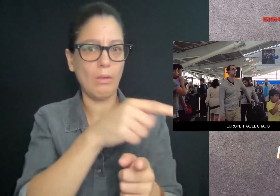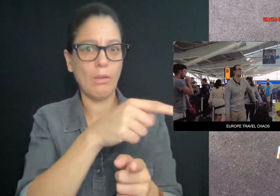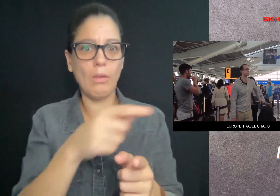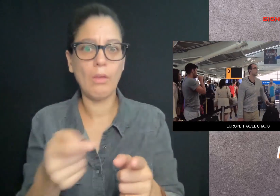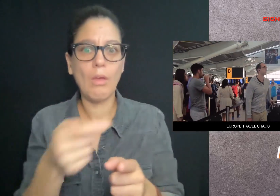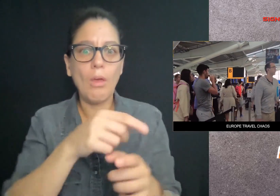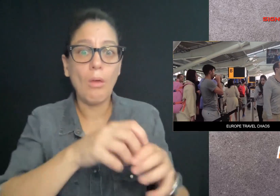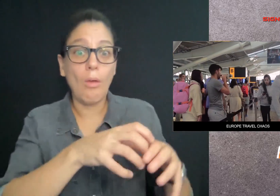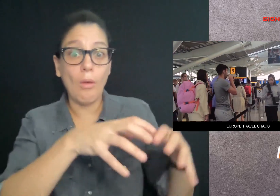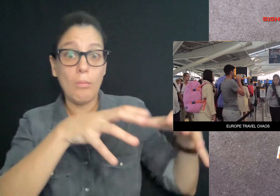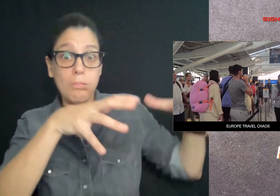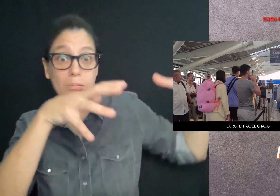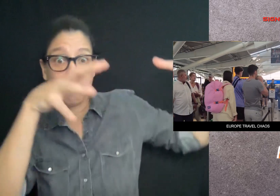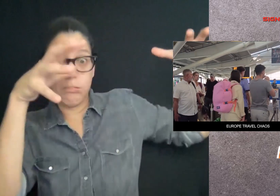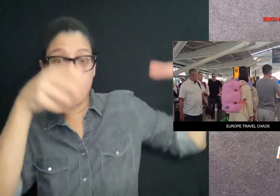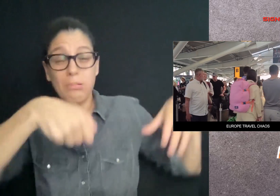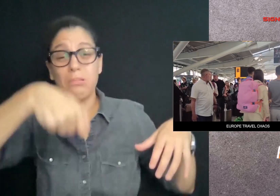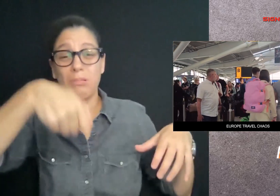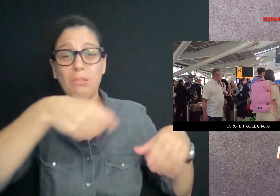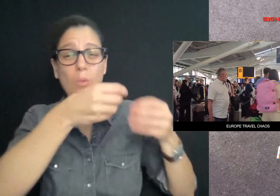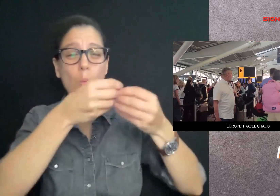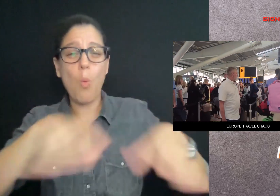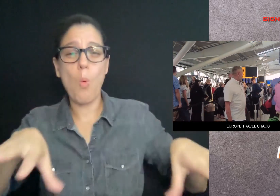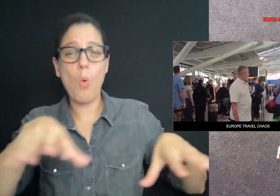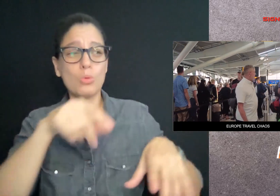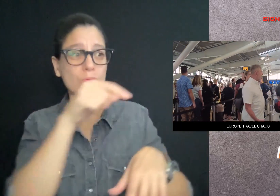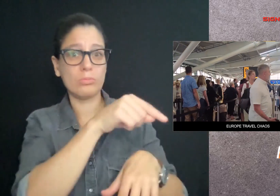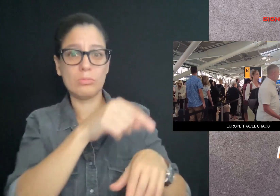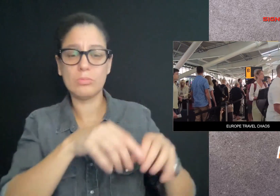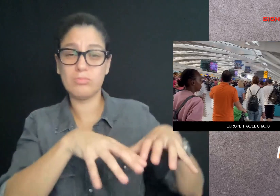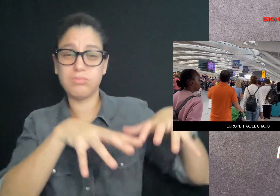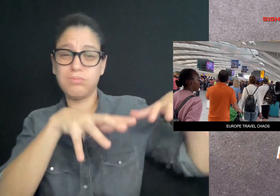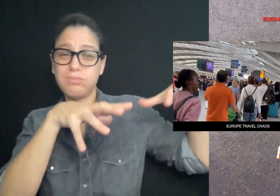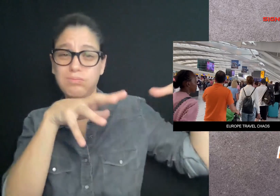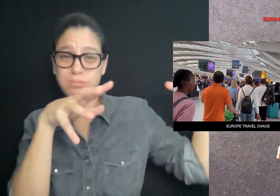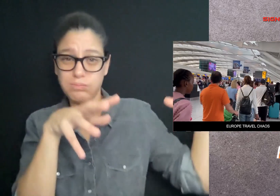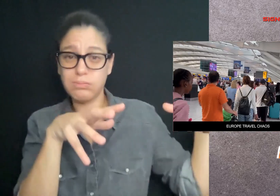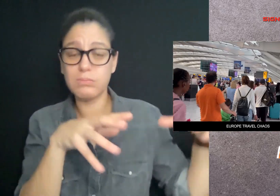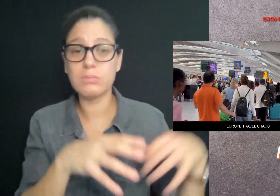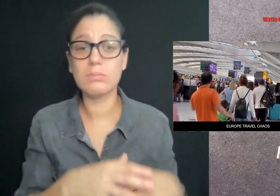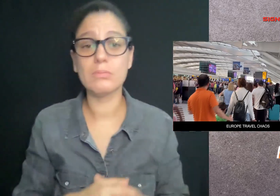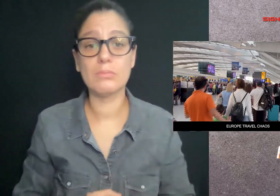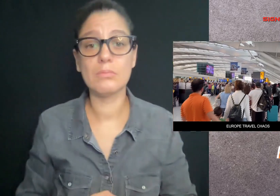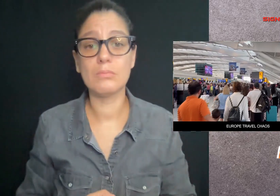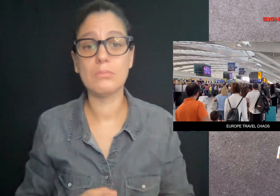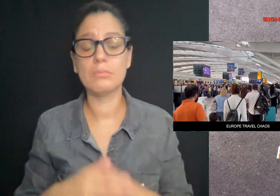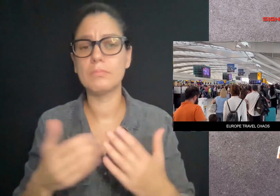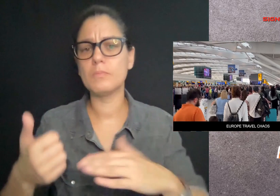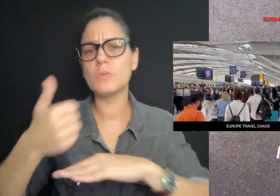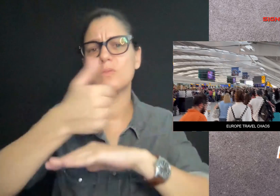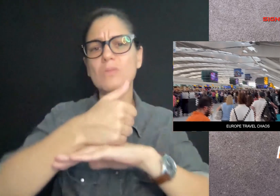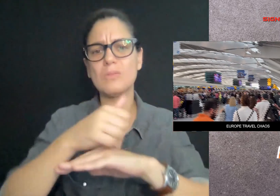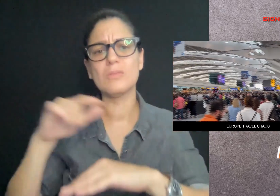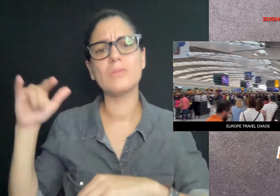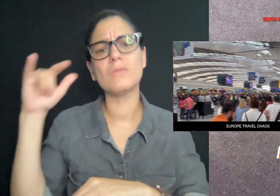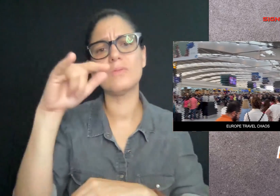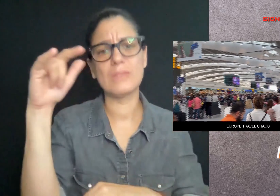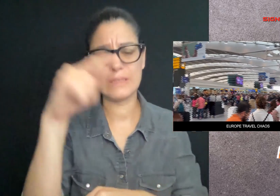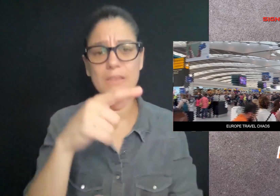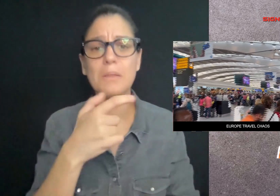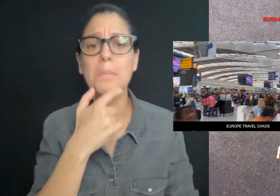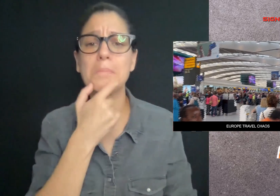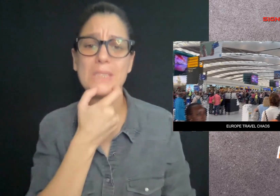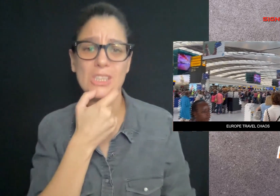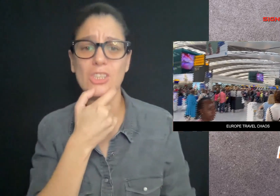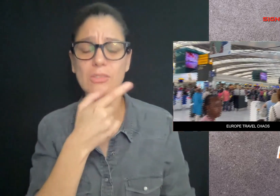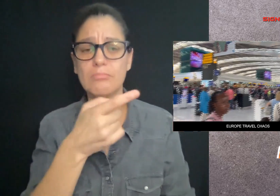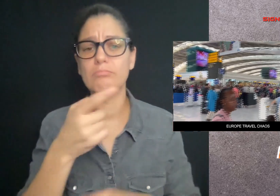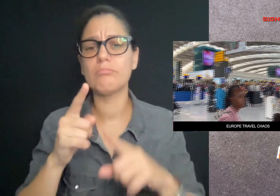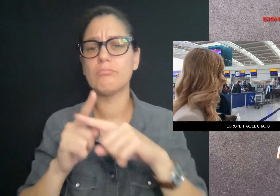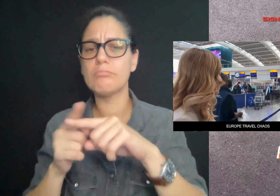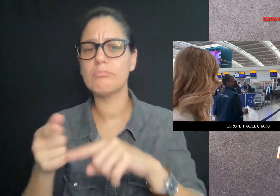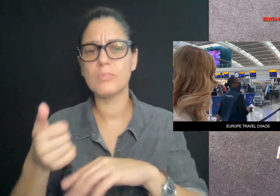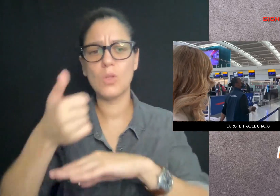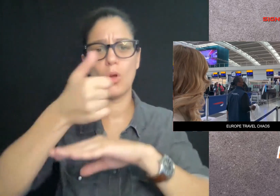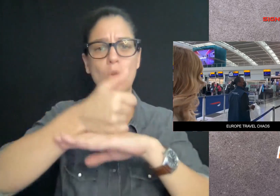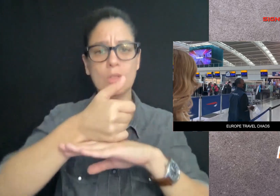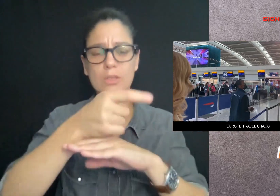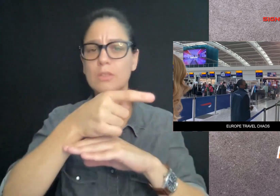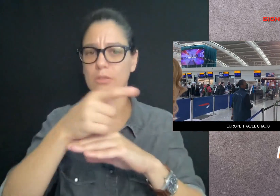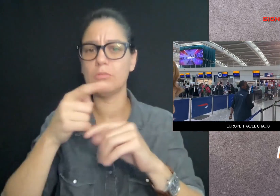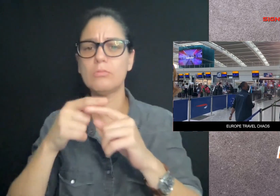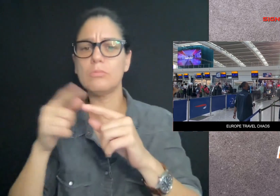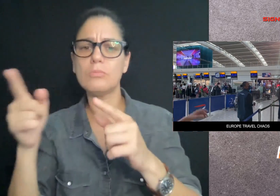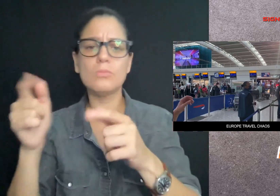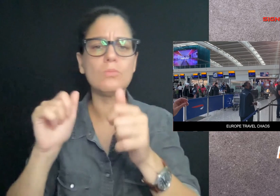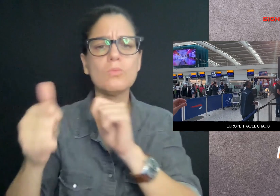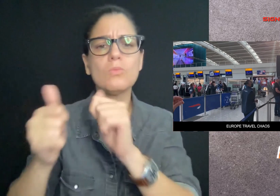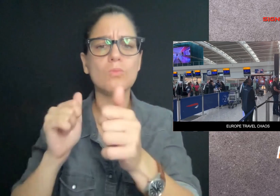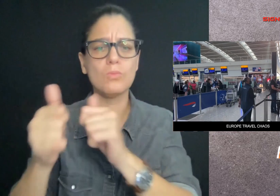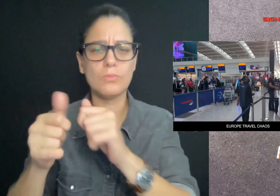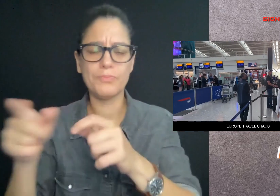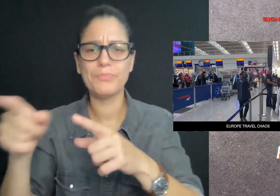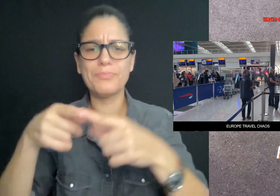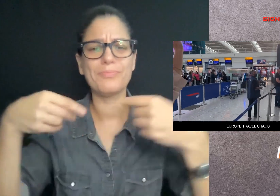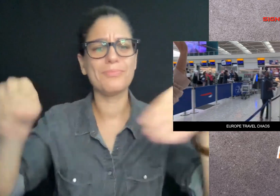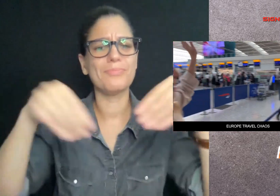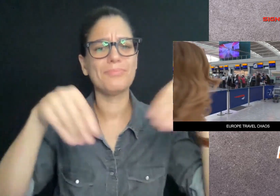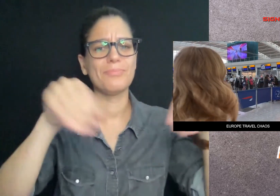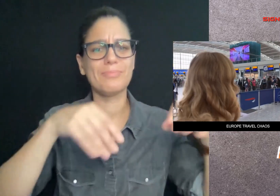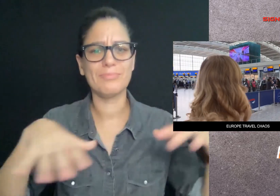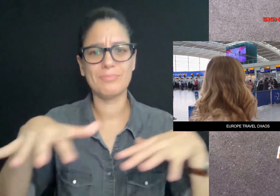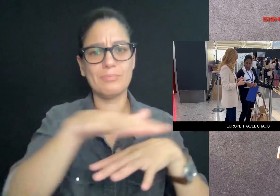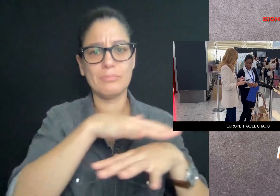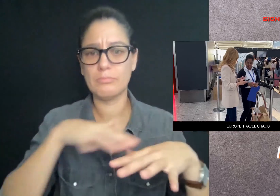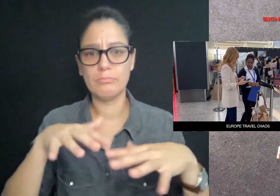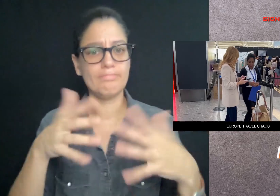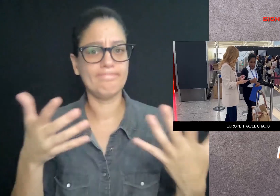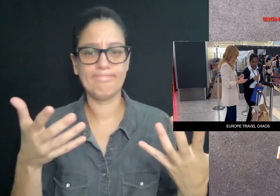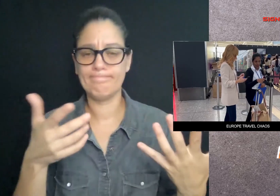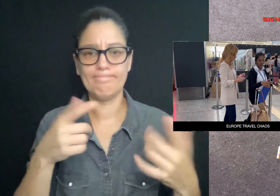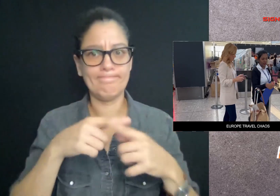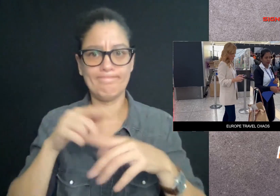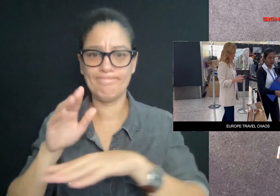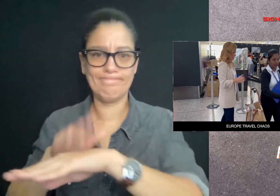in mountains of lost luggage the British civil aviation authority and the